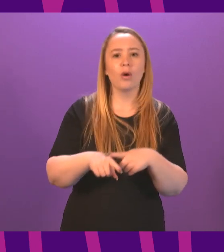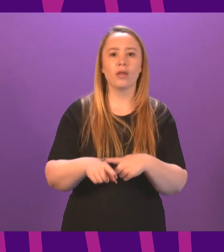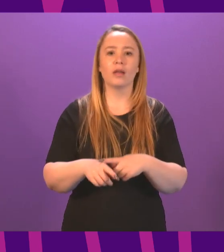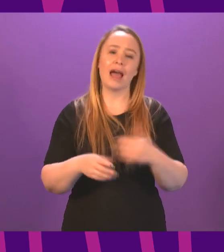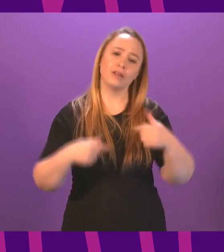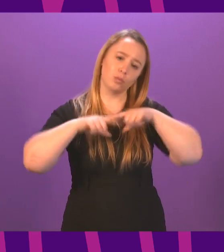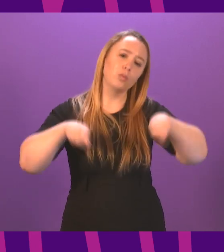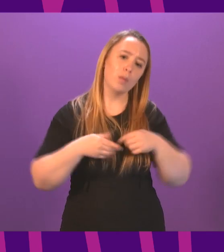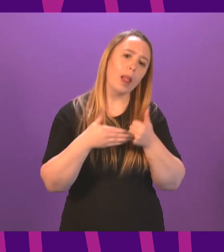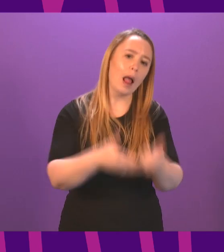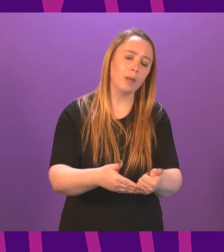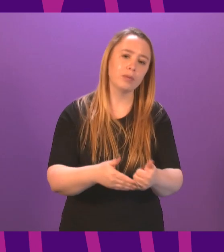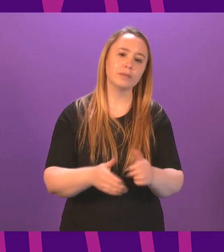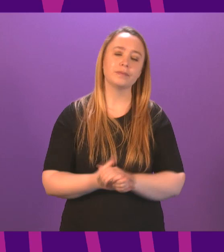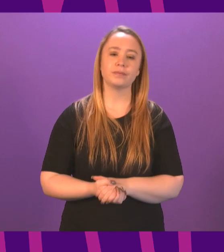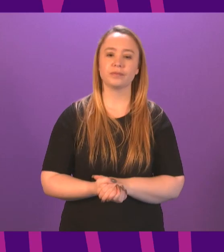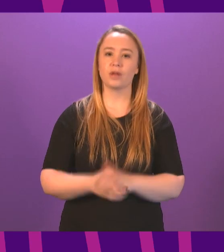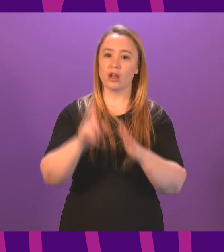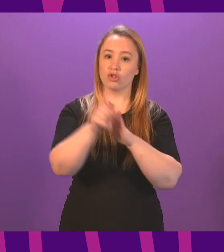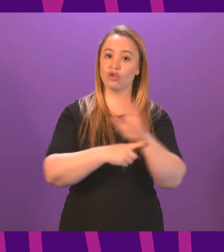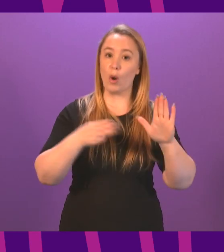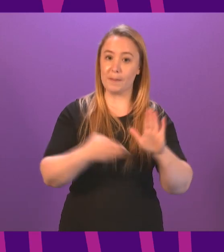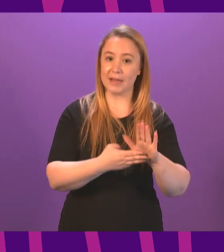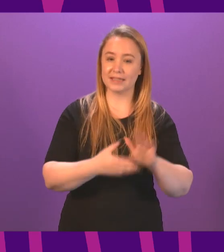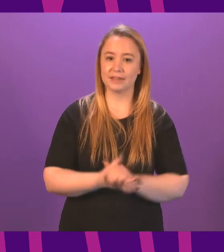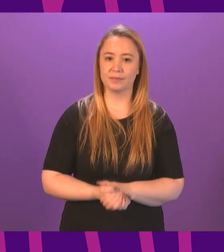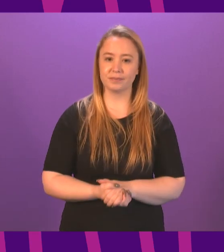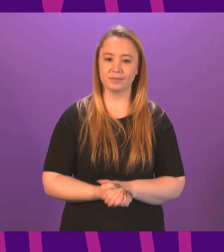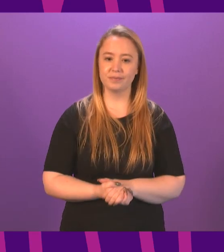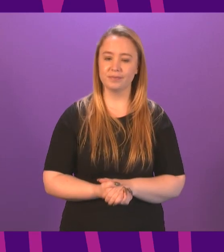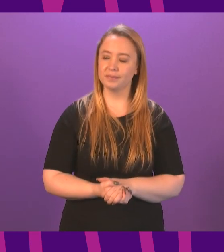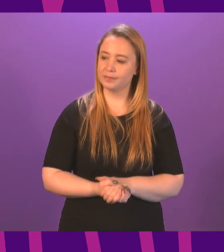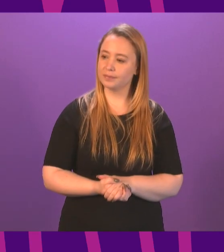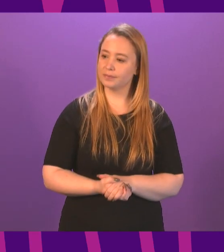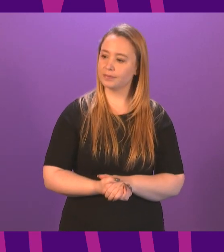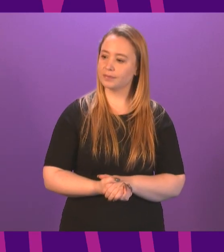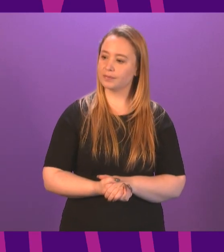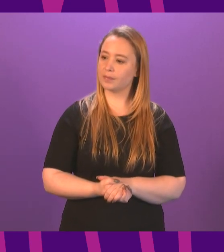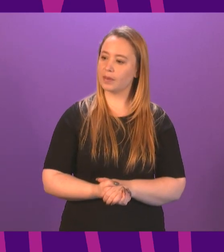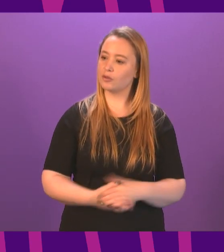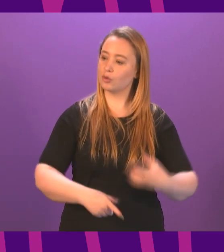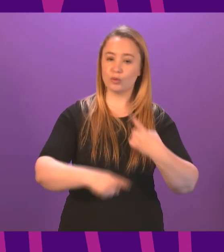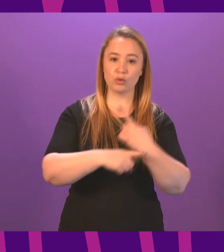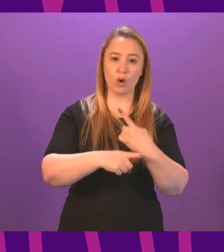John Mason (Glasgow Shettleston) (SNP): Does the First Minister accept that the experience